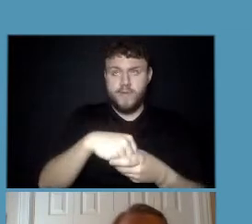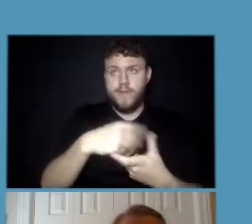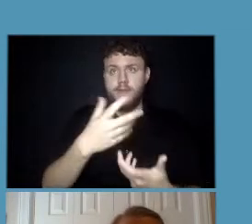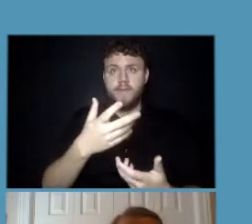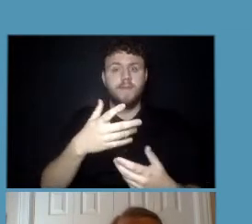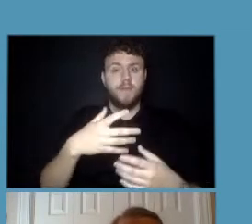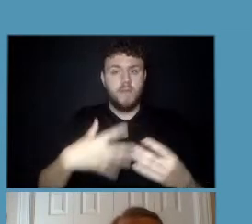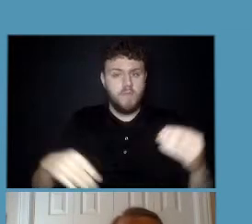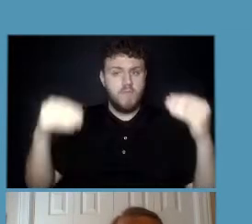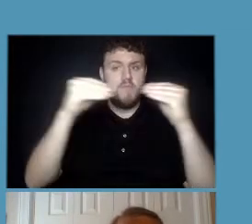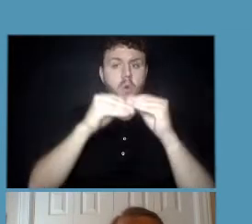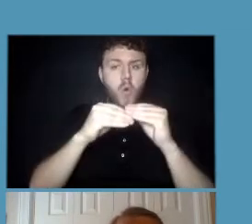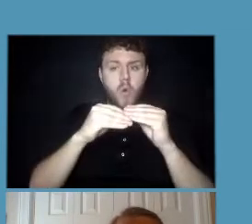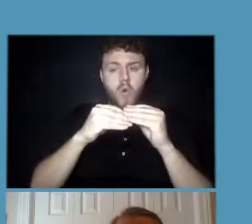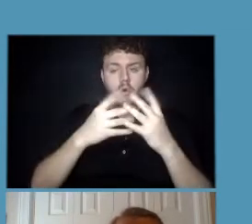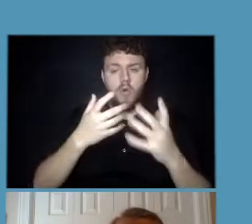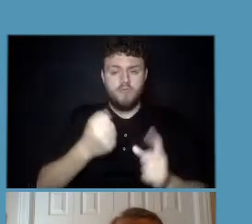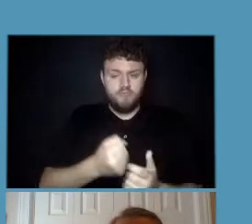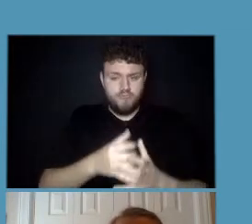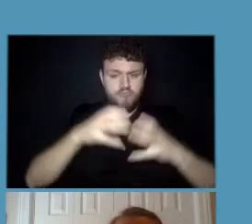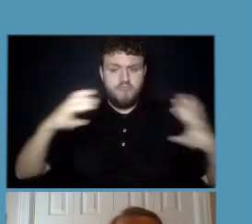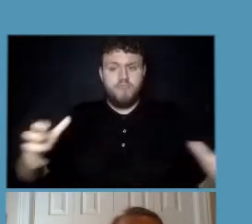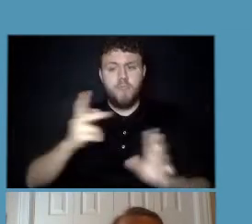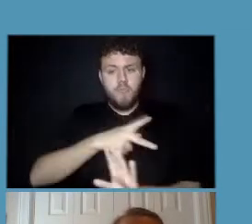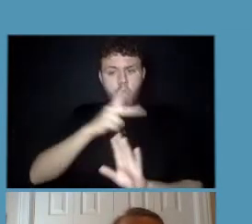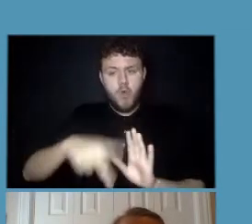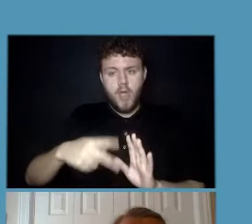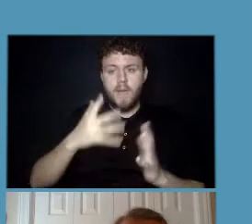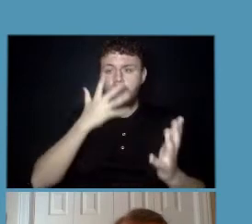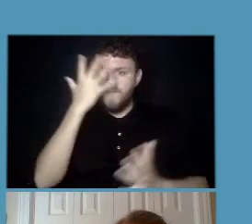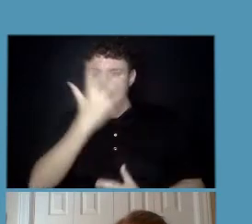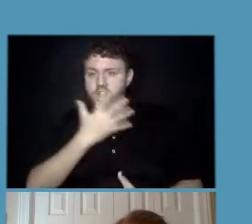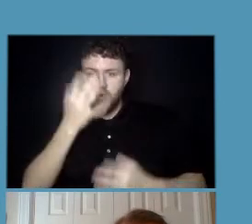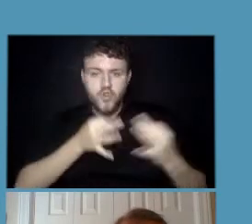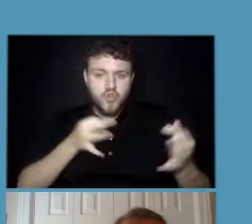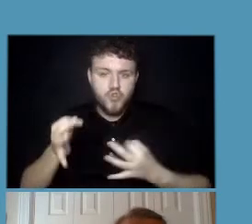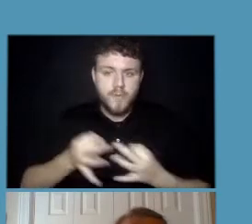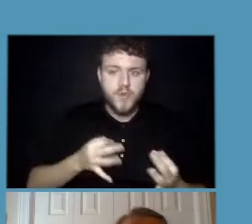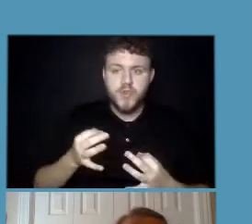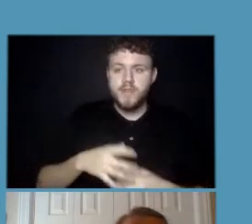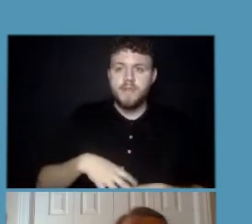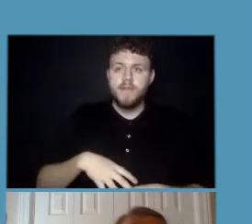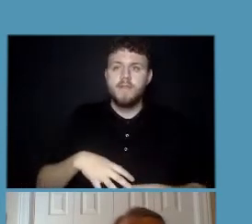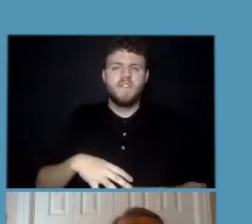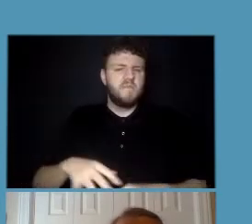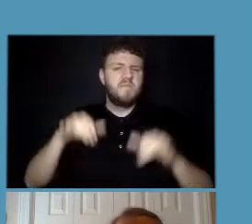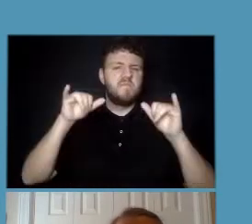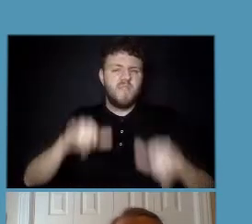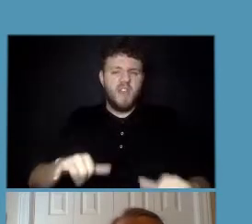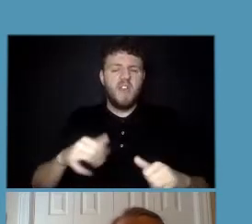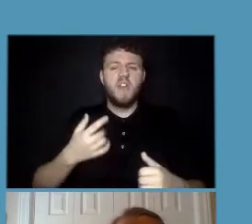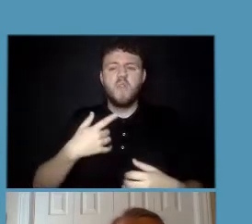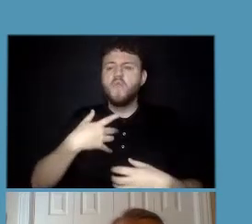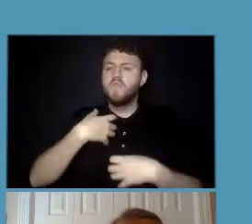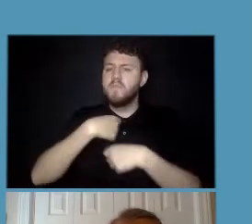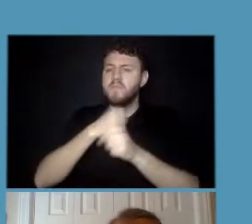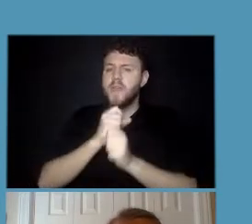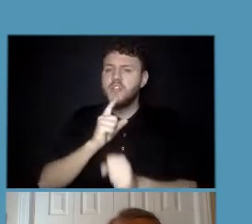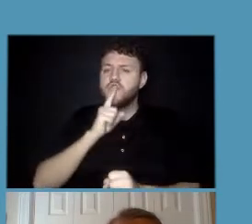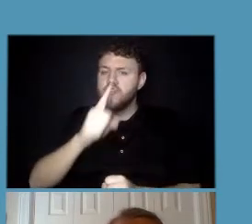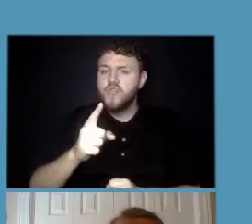more vivid and robust visual descriptions, we make sure that when you do come into the